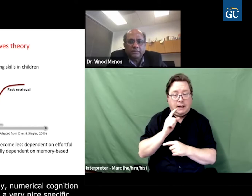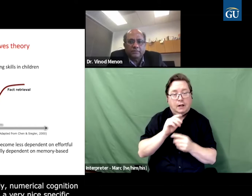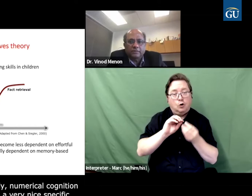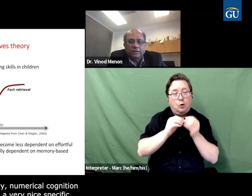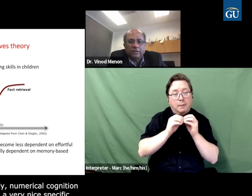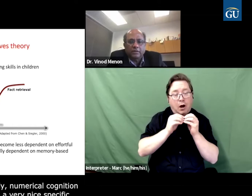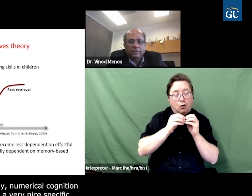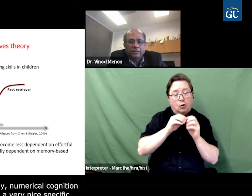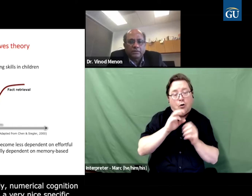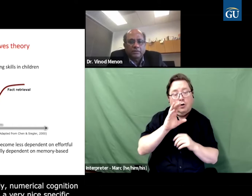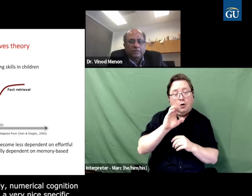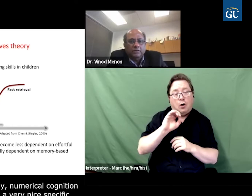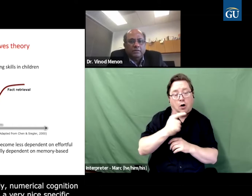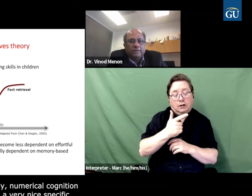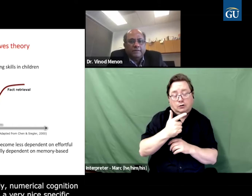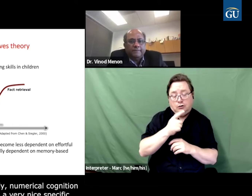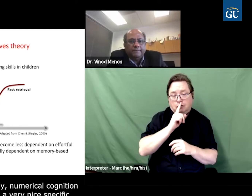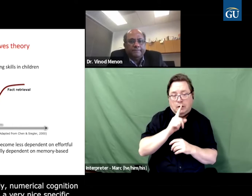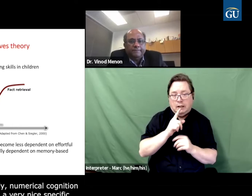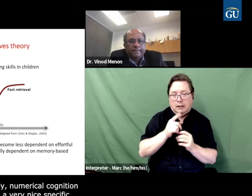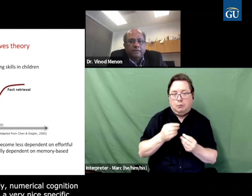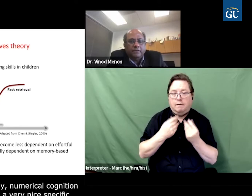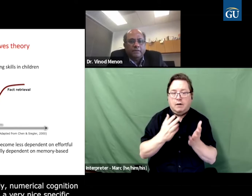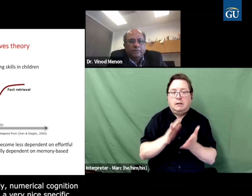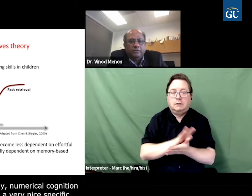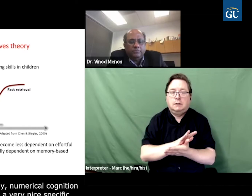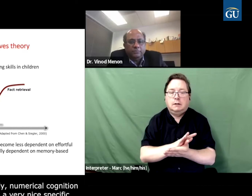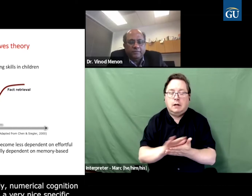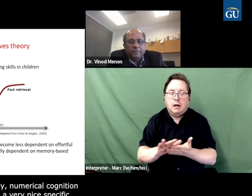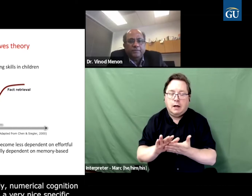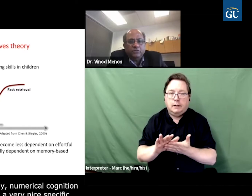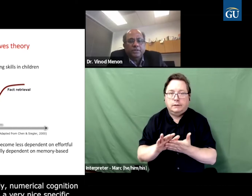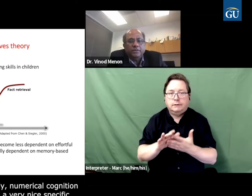provides a very nice